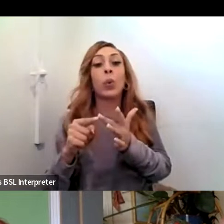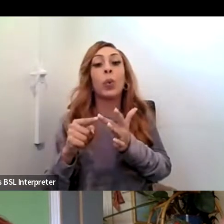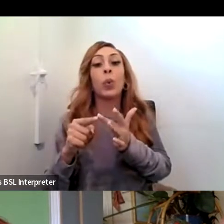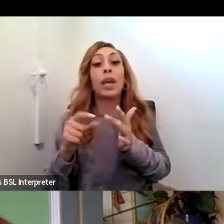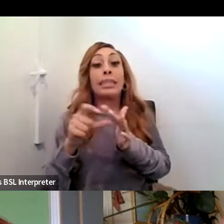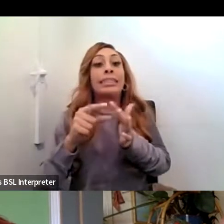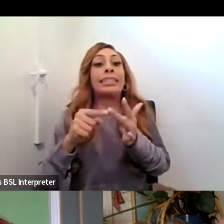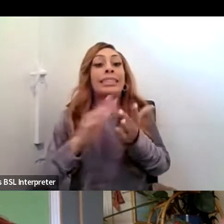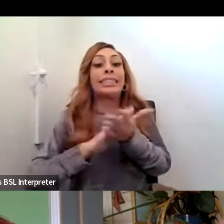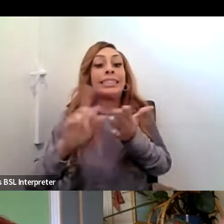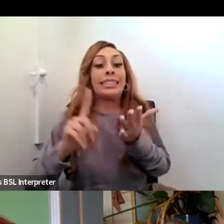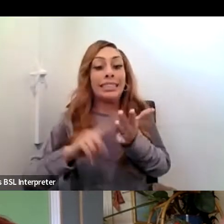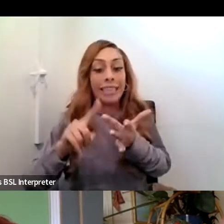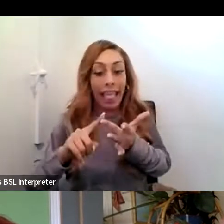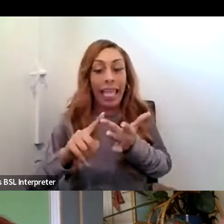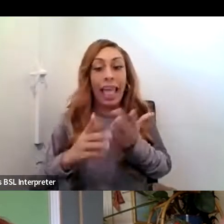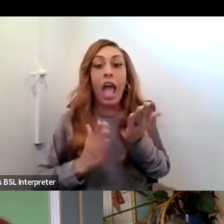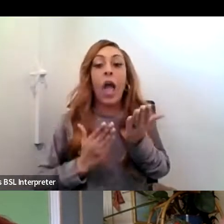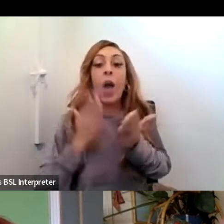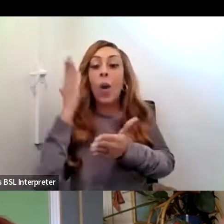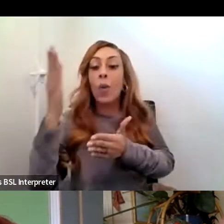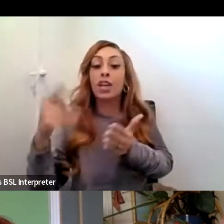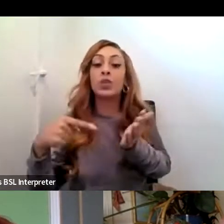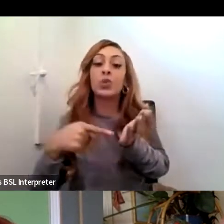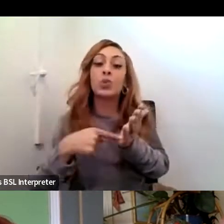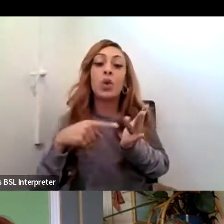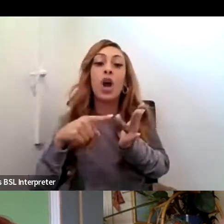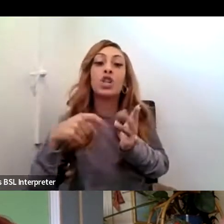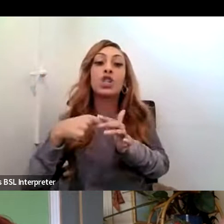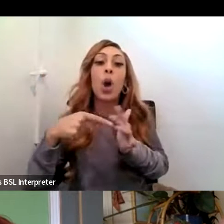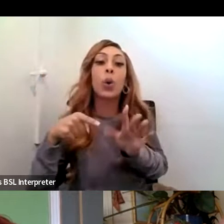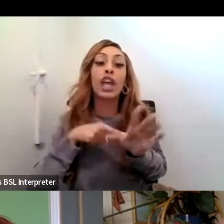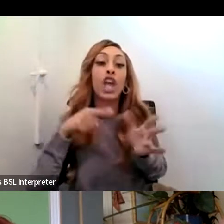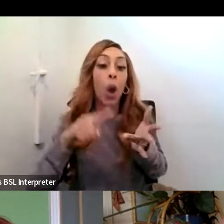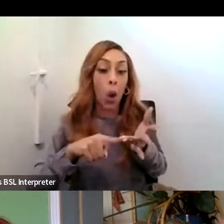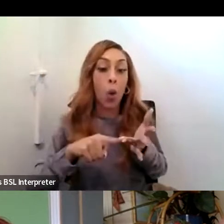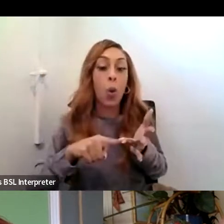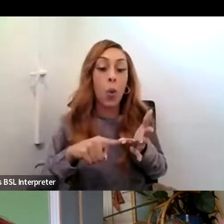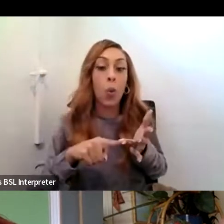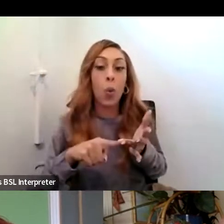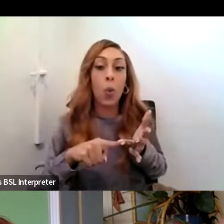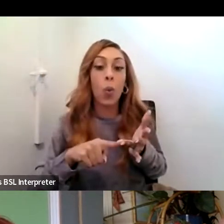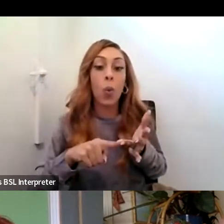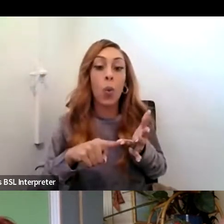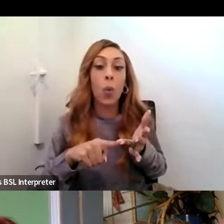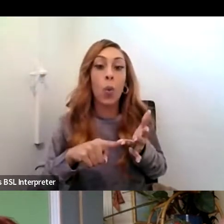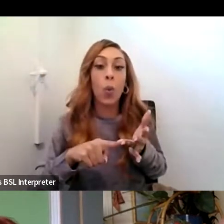and we went to Tokyo, and went to a temple at midnight.